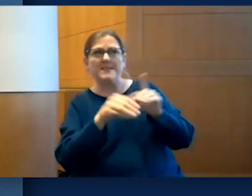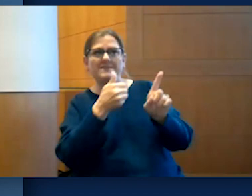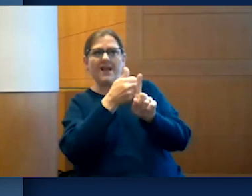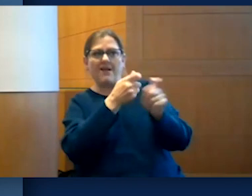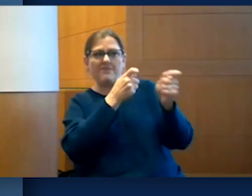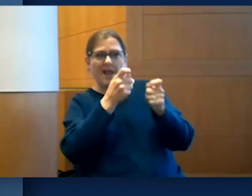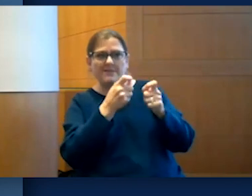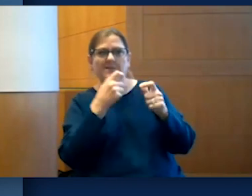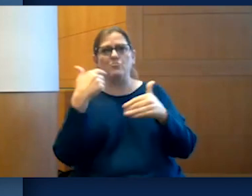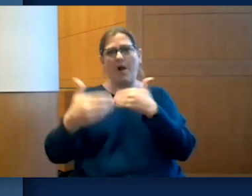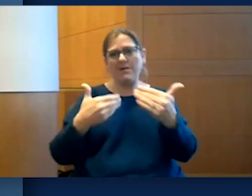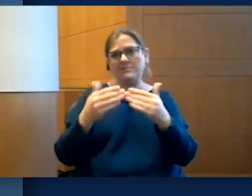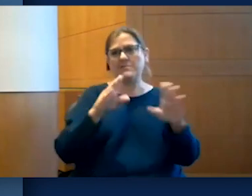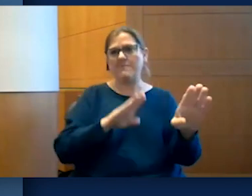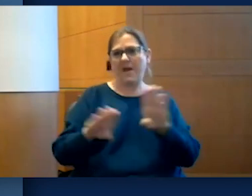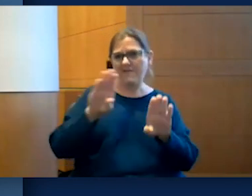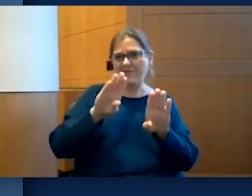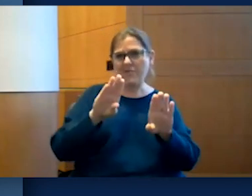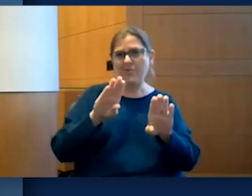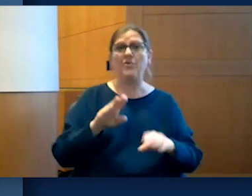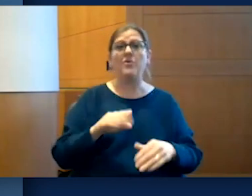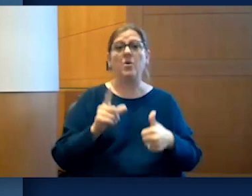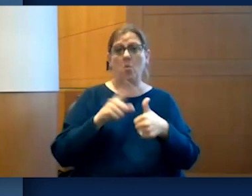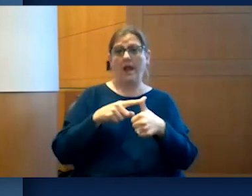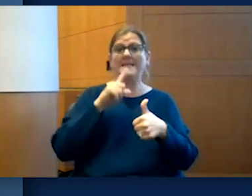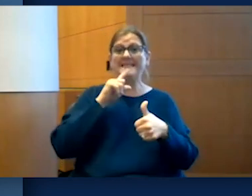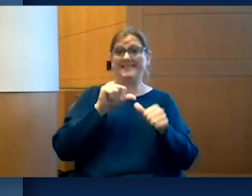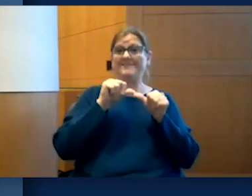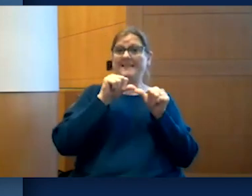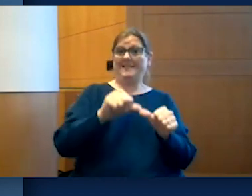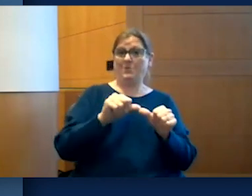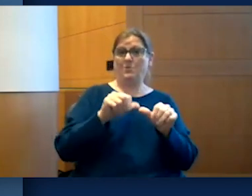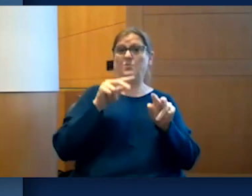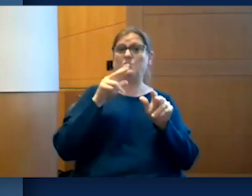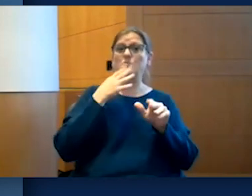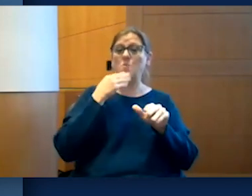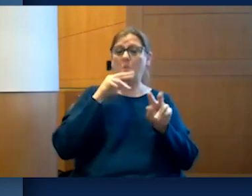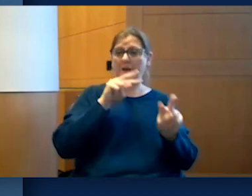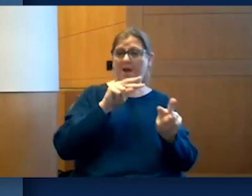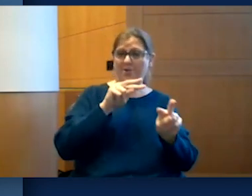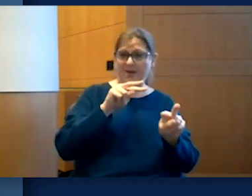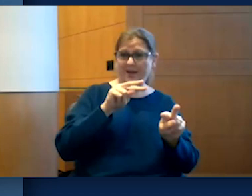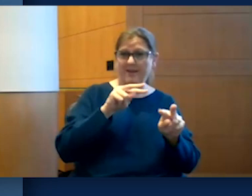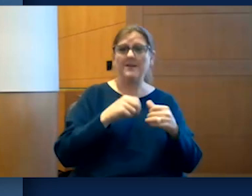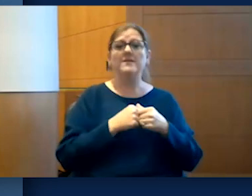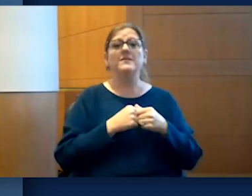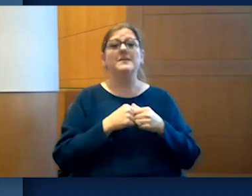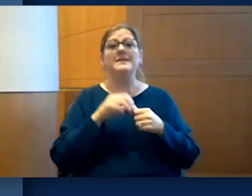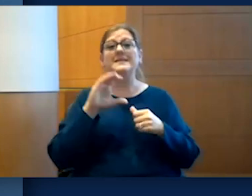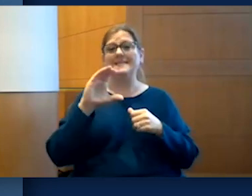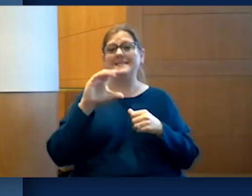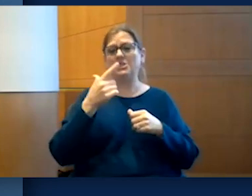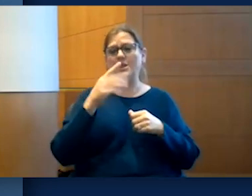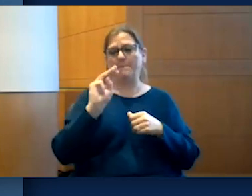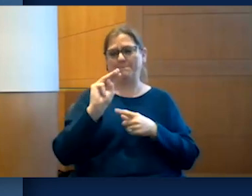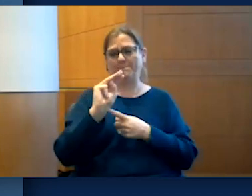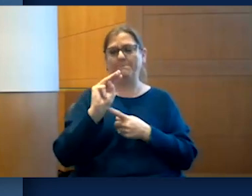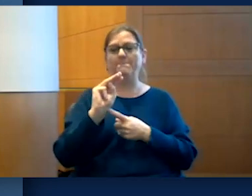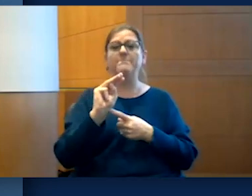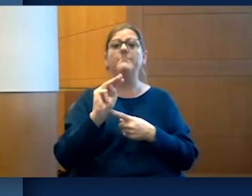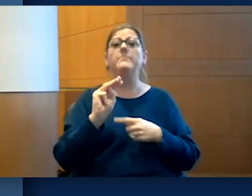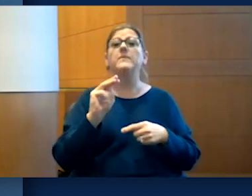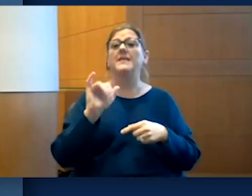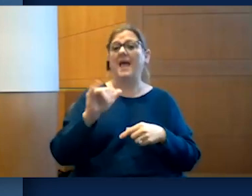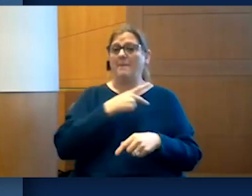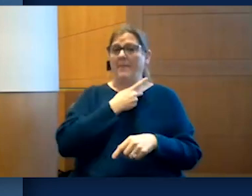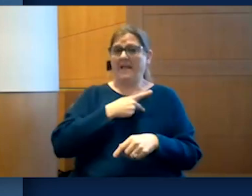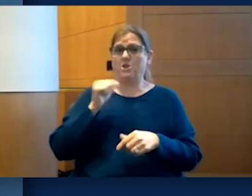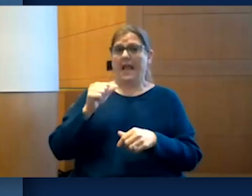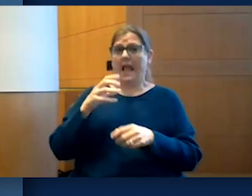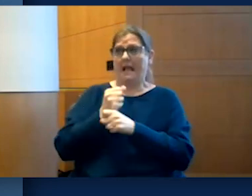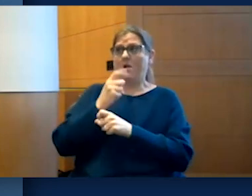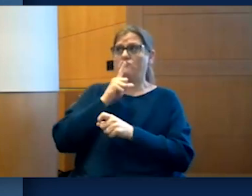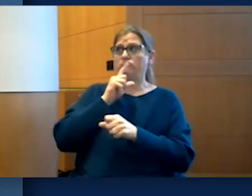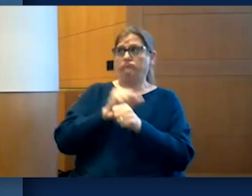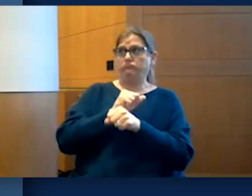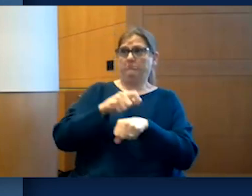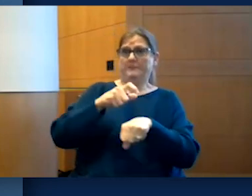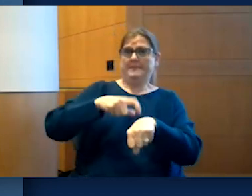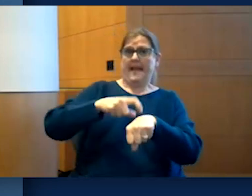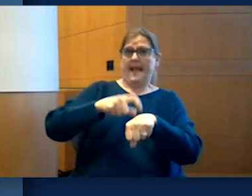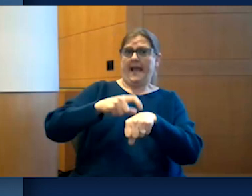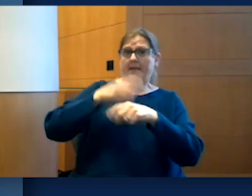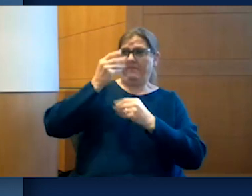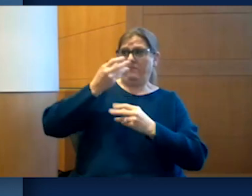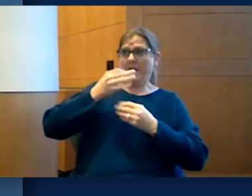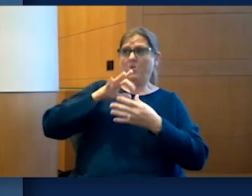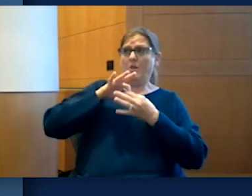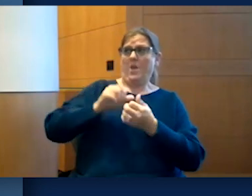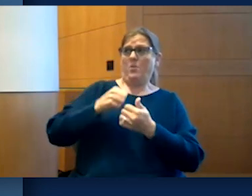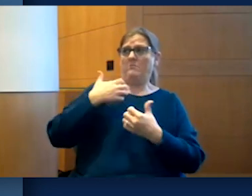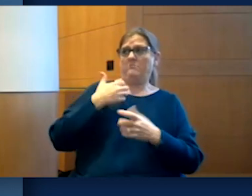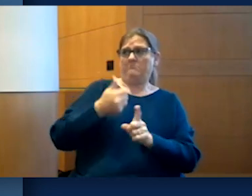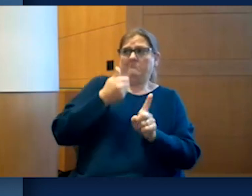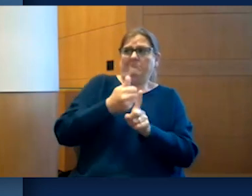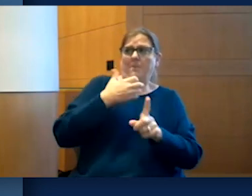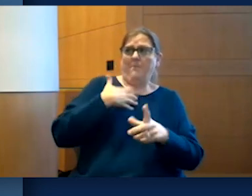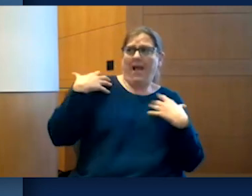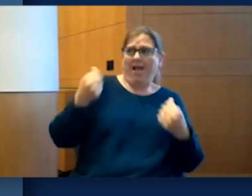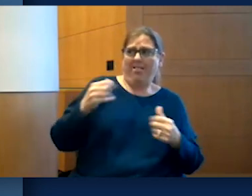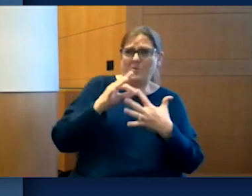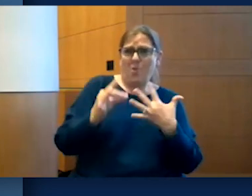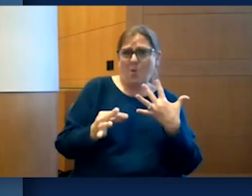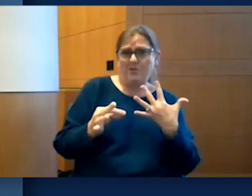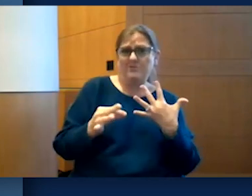And also, CGM can influence patients' psychological and physical health outcomes.